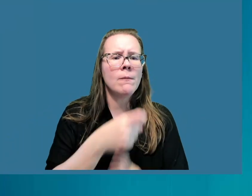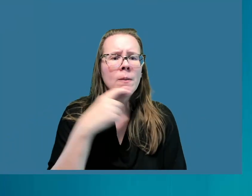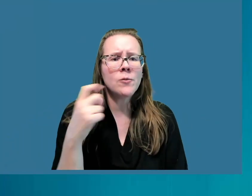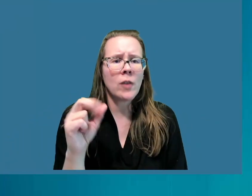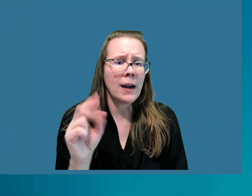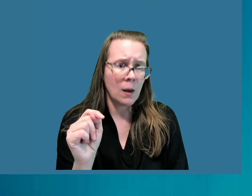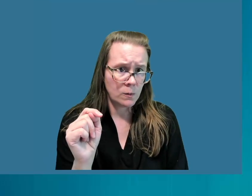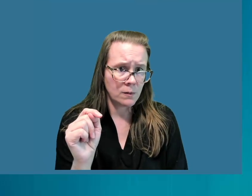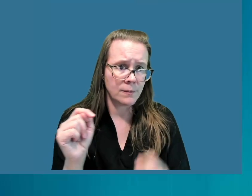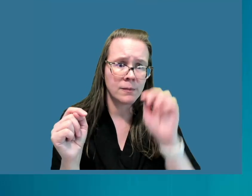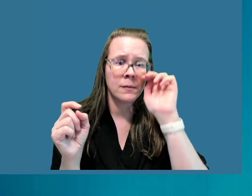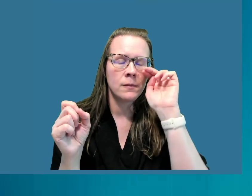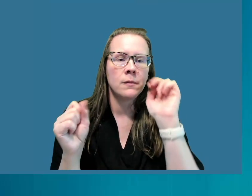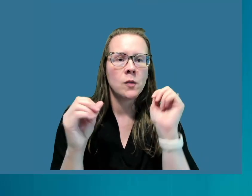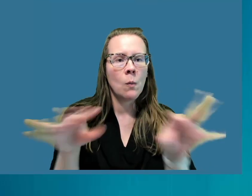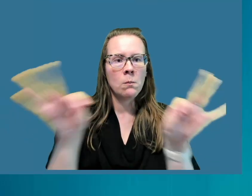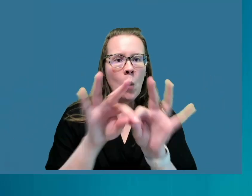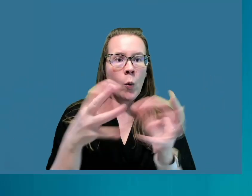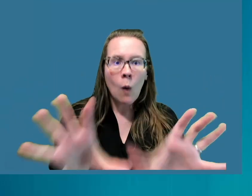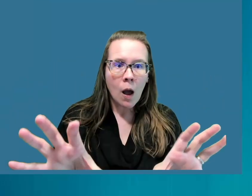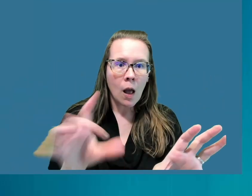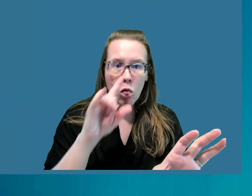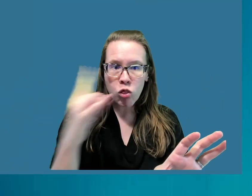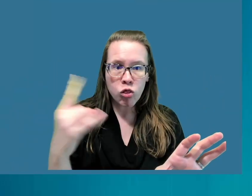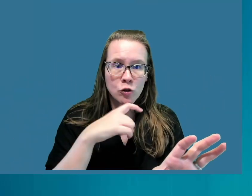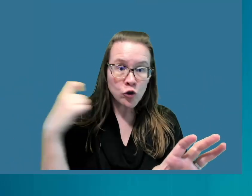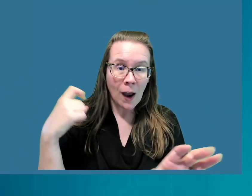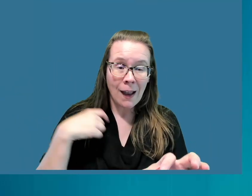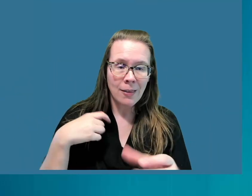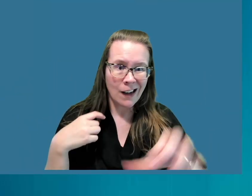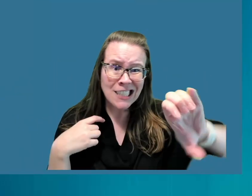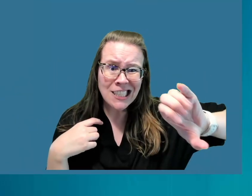a damp cloth or paper towel on the bottom; and just tip the bottles over and have them rest